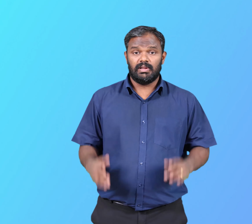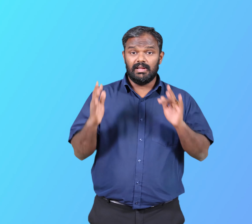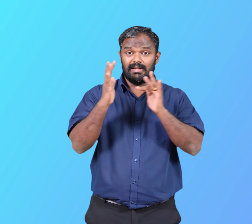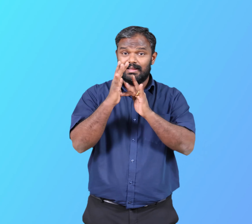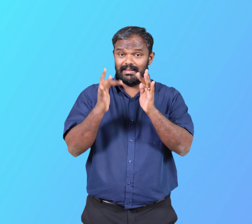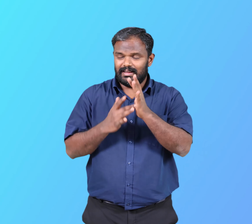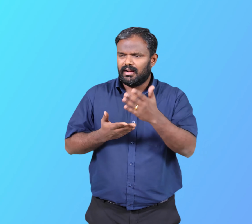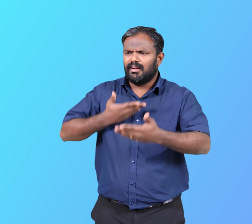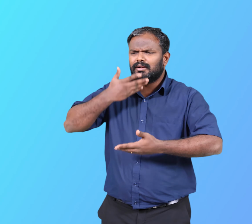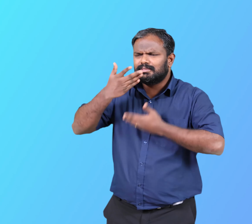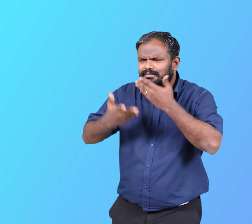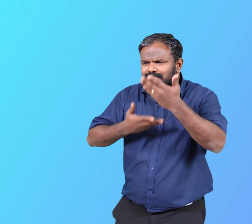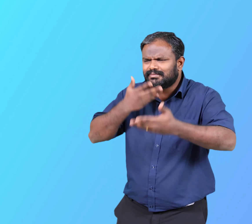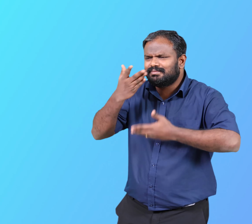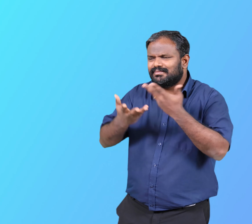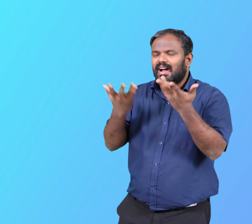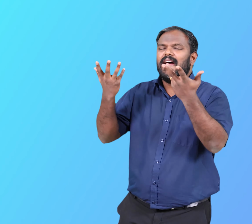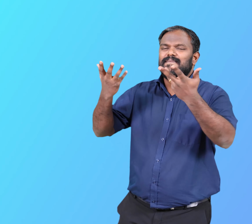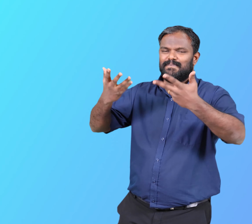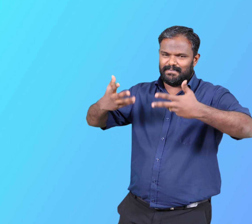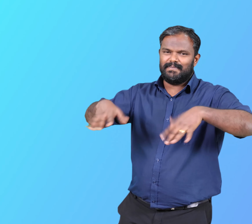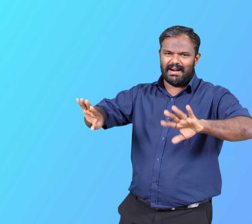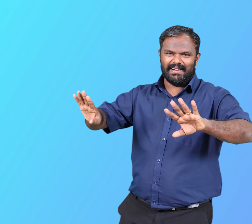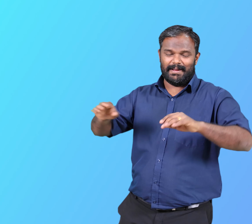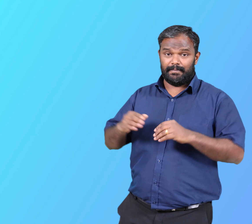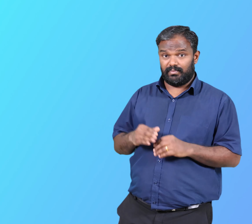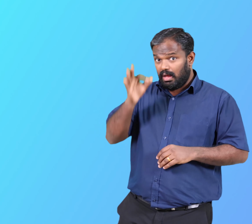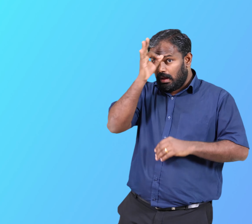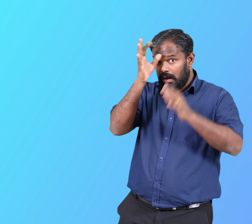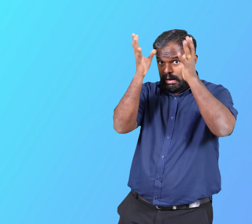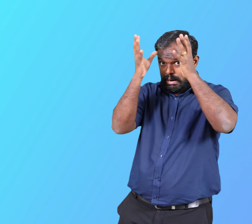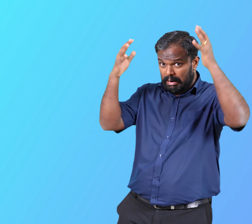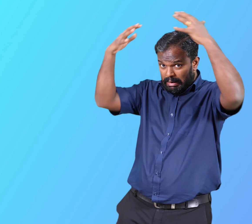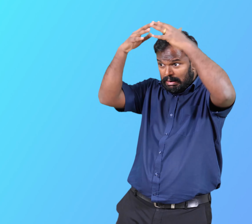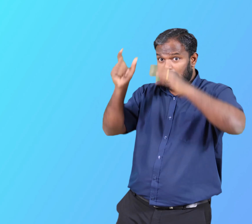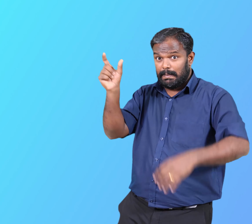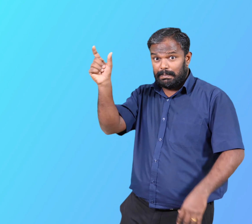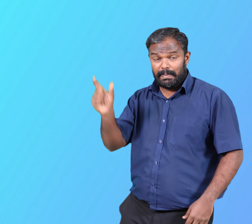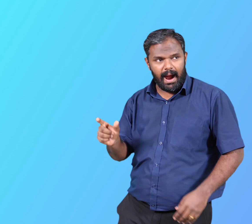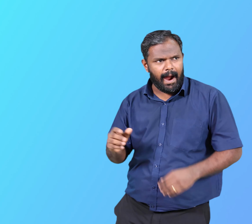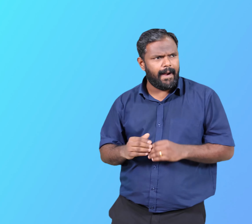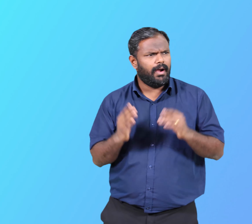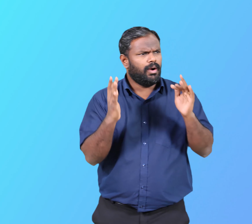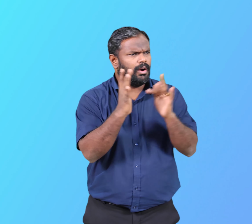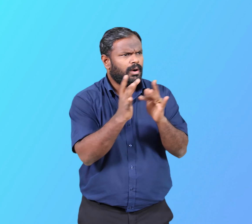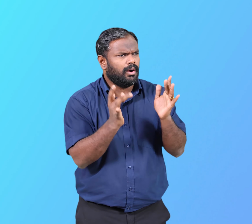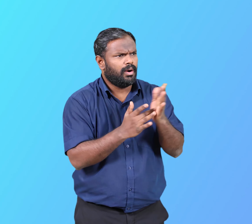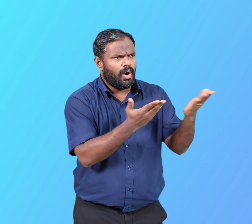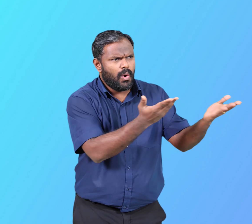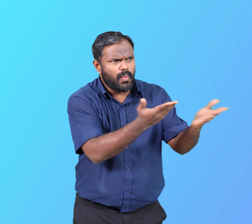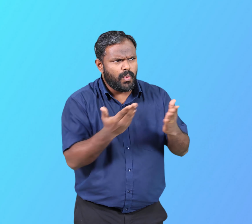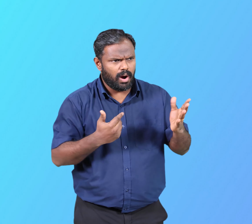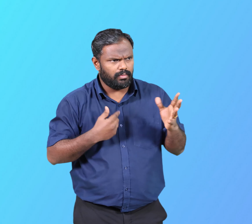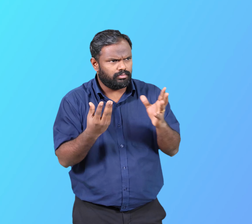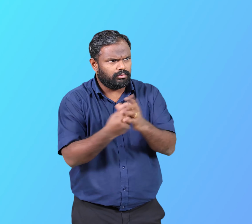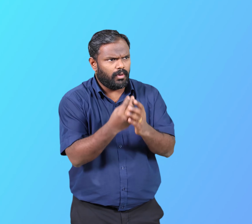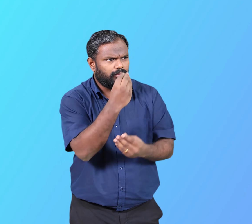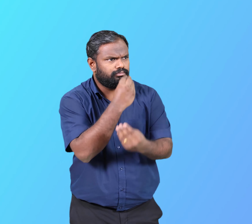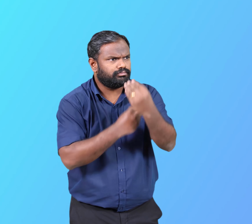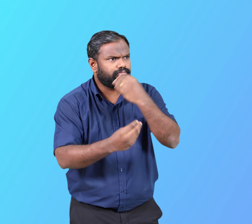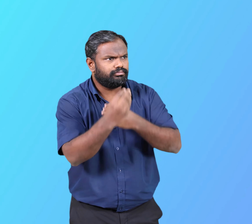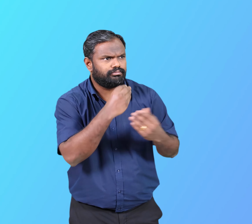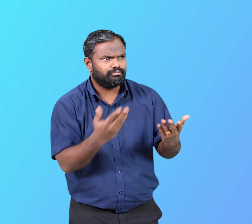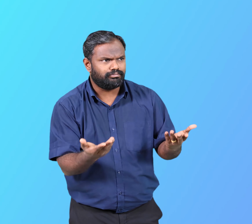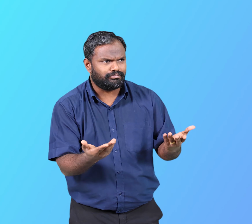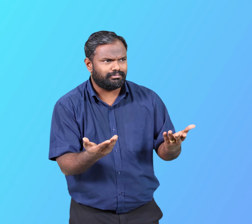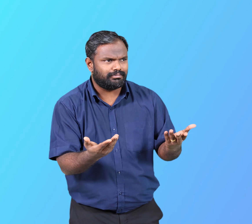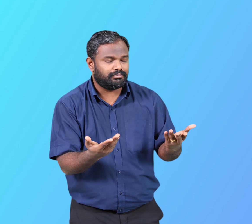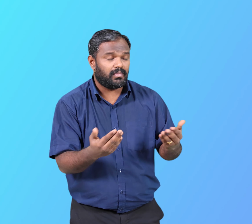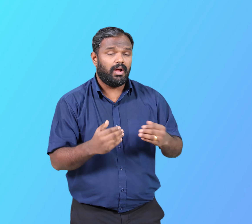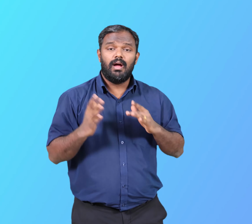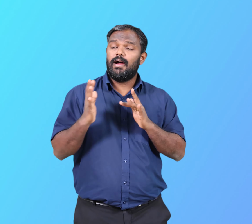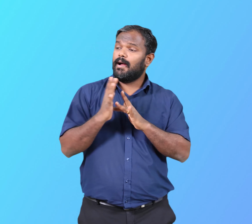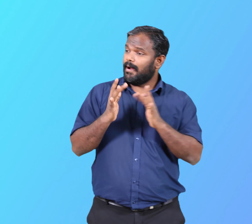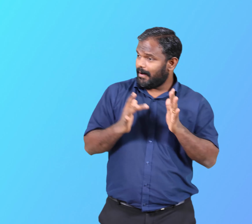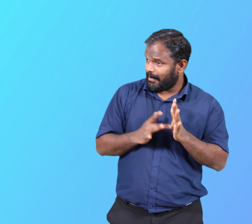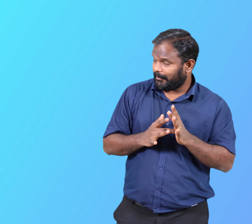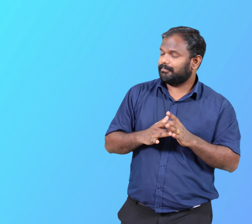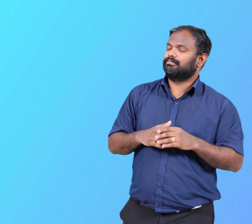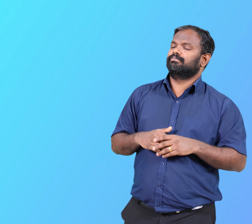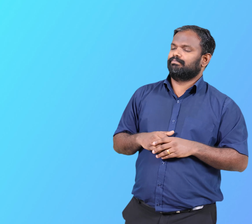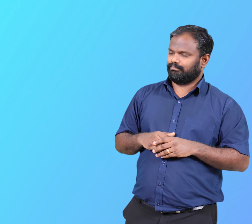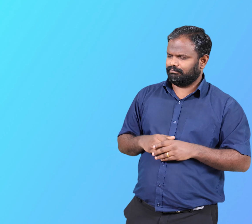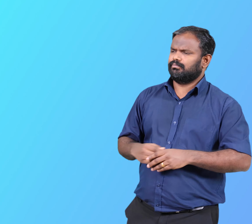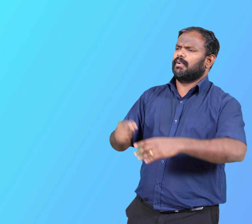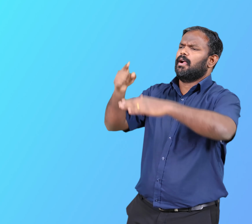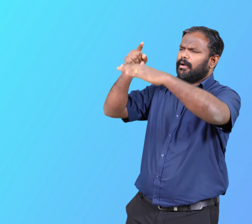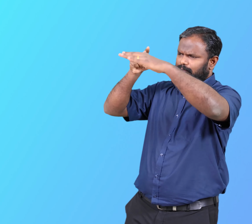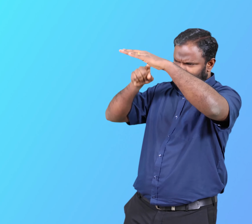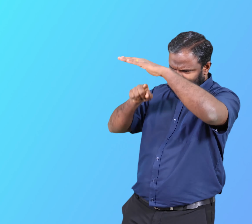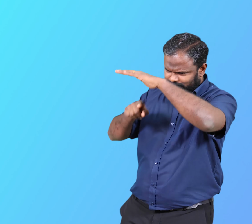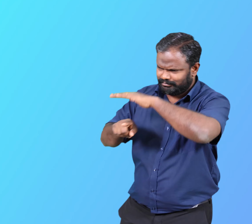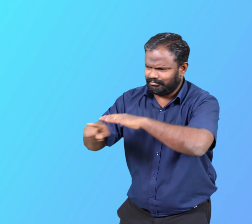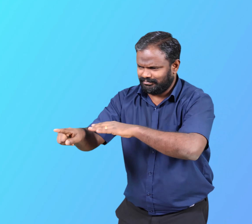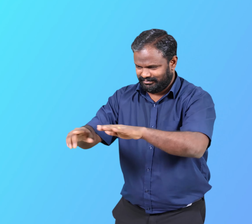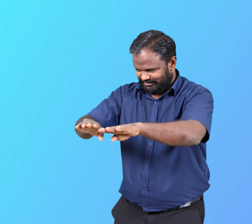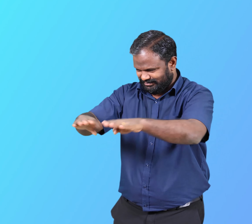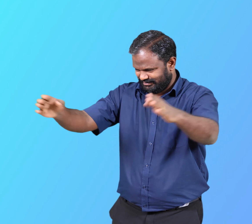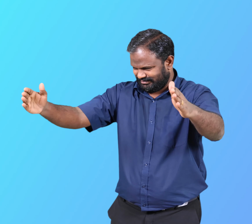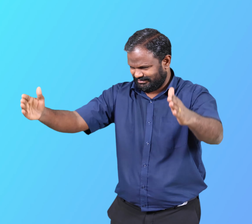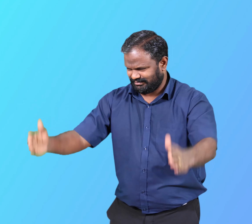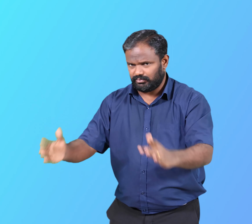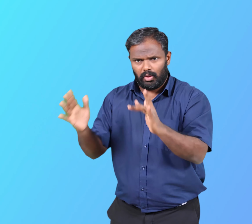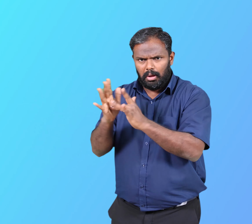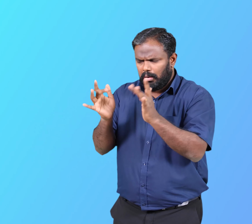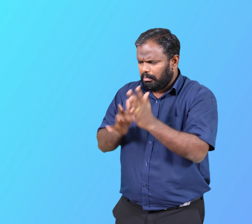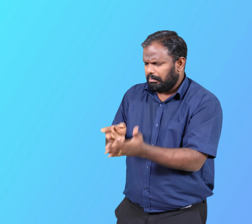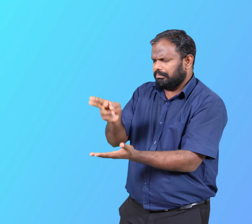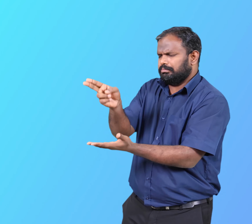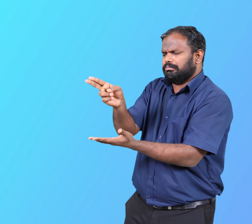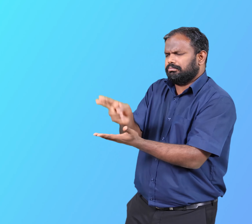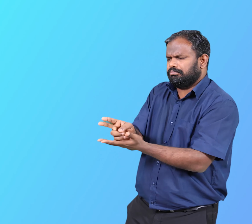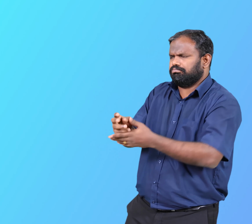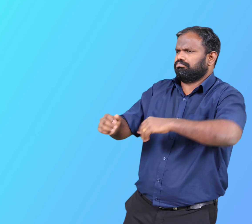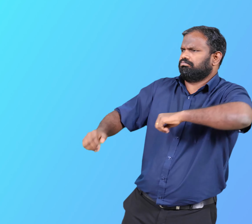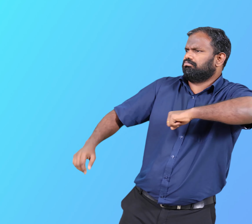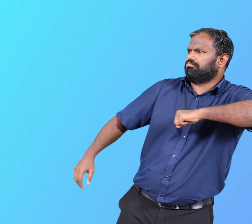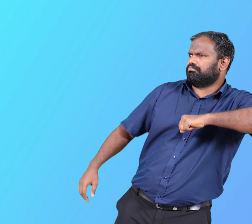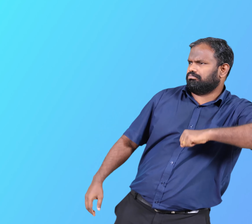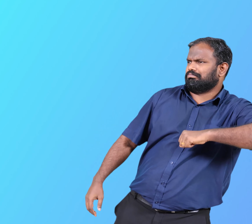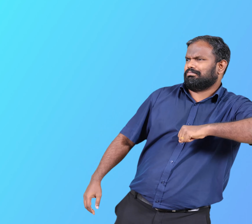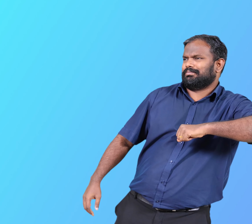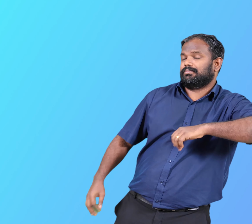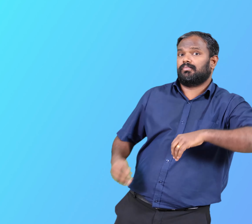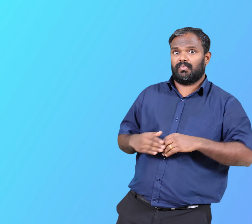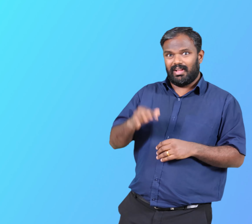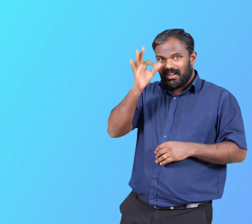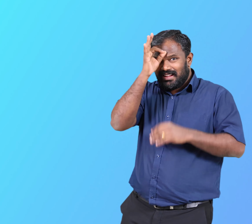After Jesus had finished speaking, a Pharisee asked Jesus to eat with him. So he went and took a place at the table.